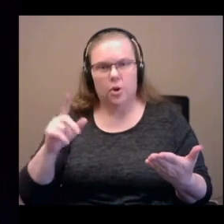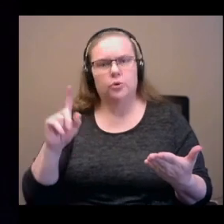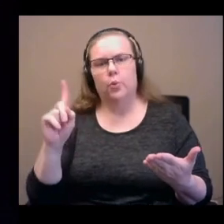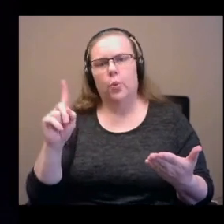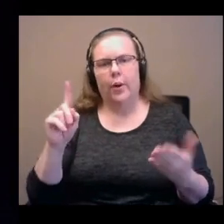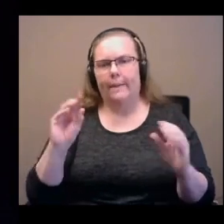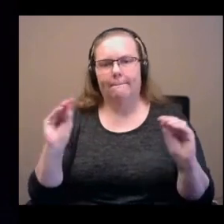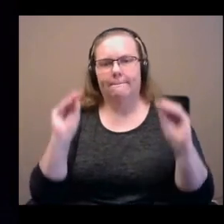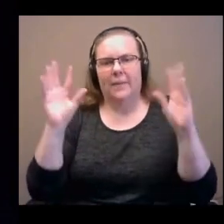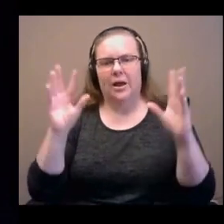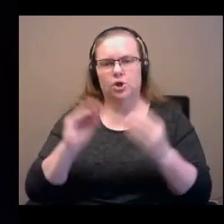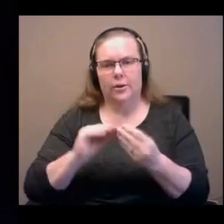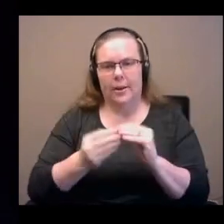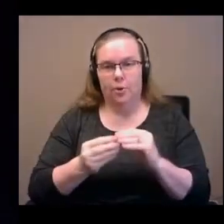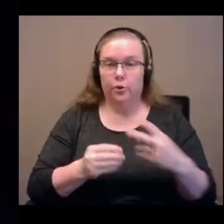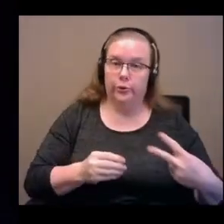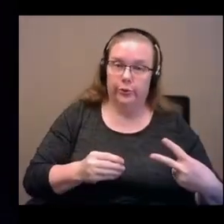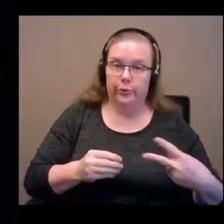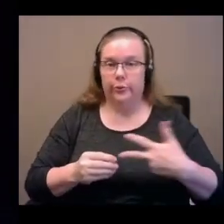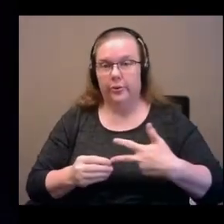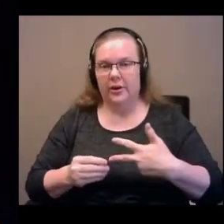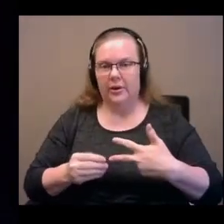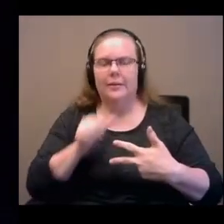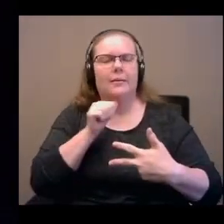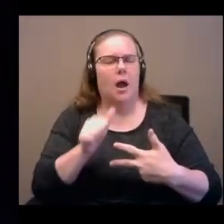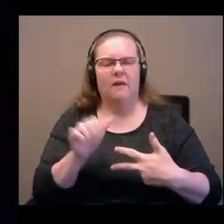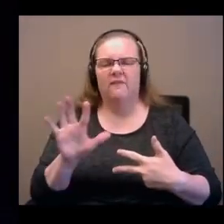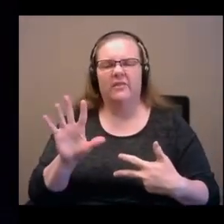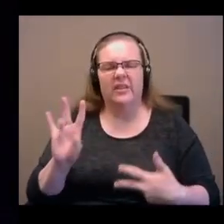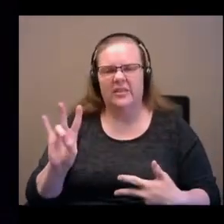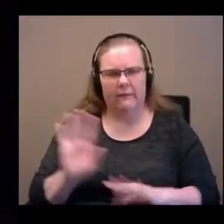you said three, both are right, just not 57. That’s too many, right? A